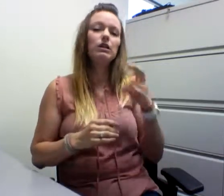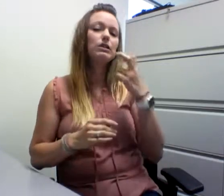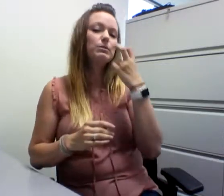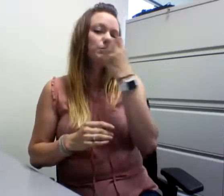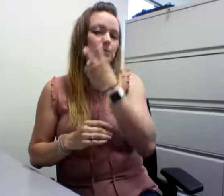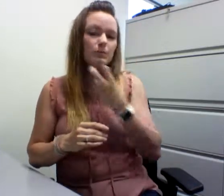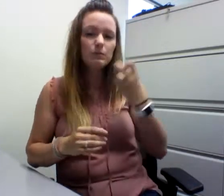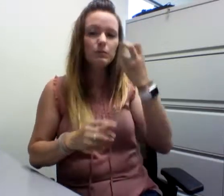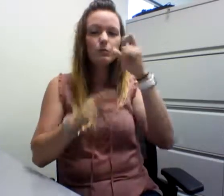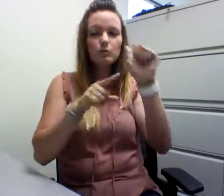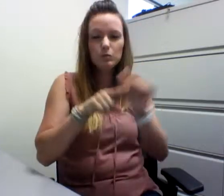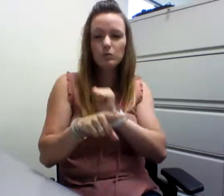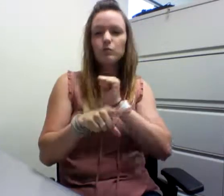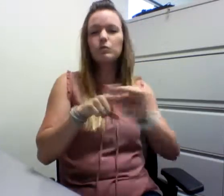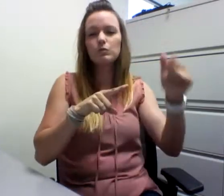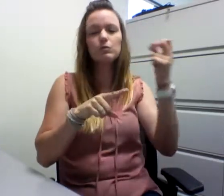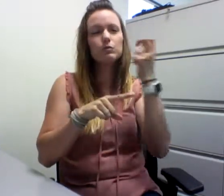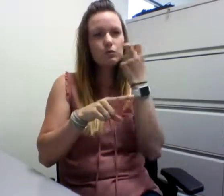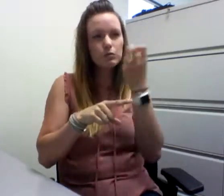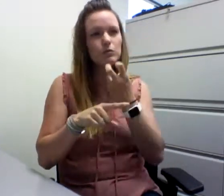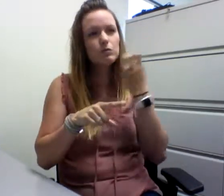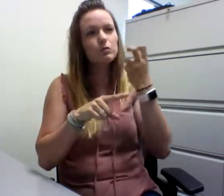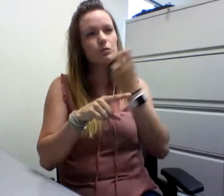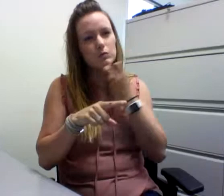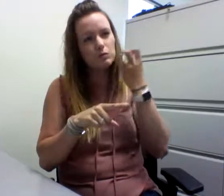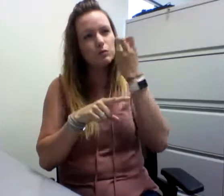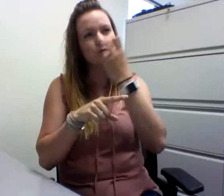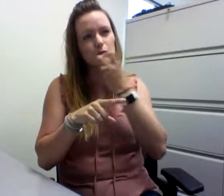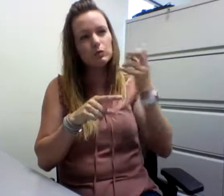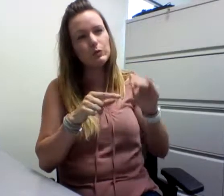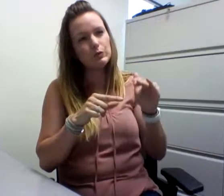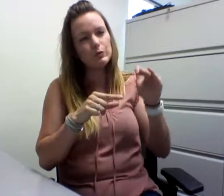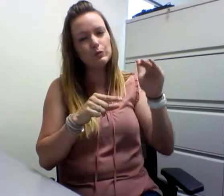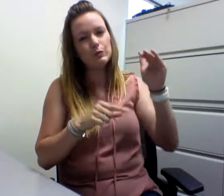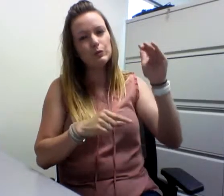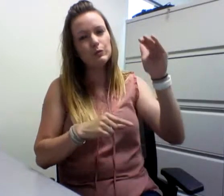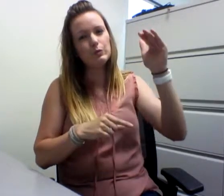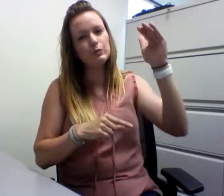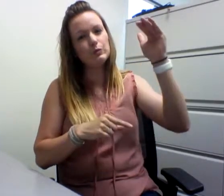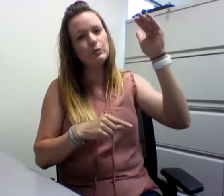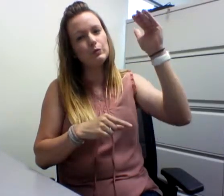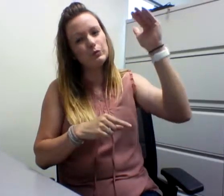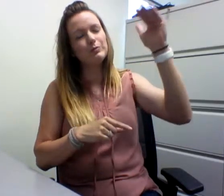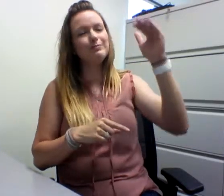unclear speech even through years of intensive training